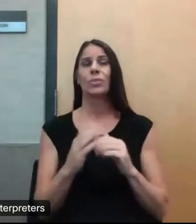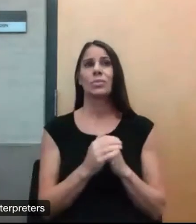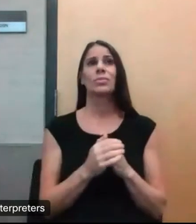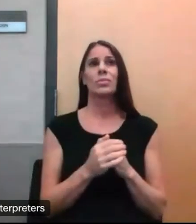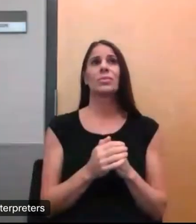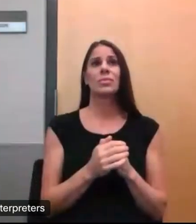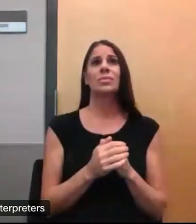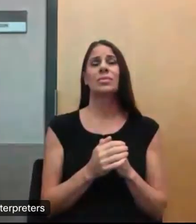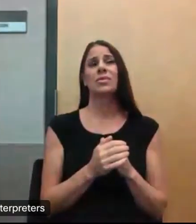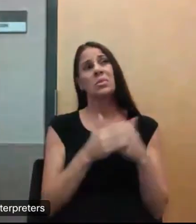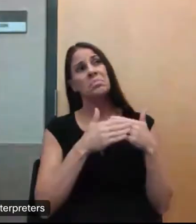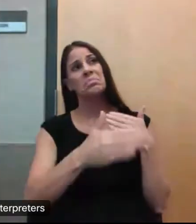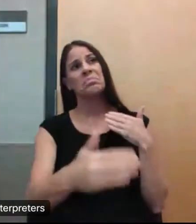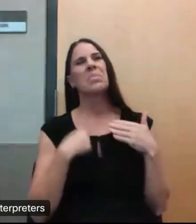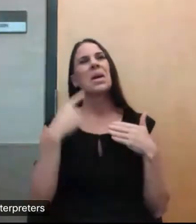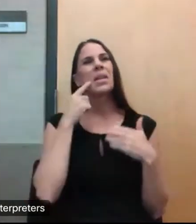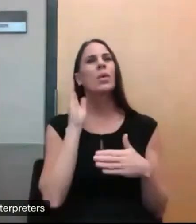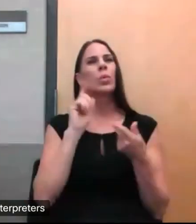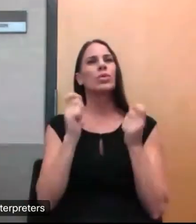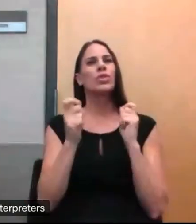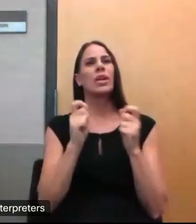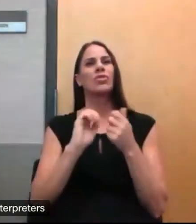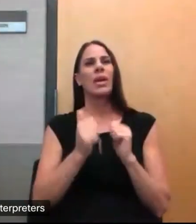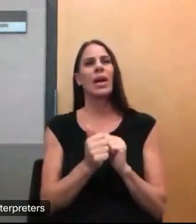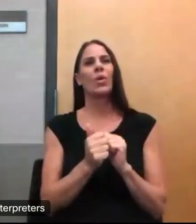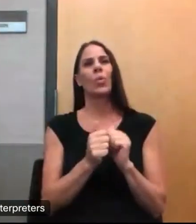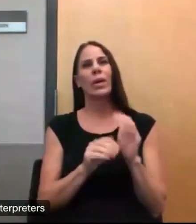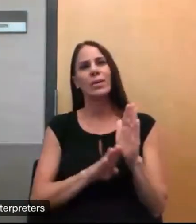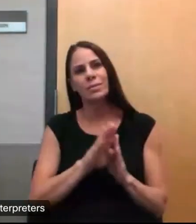forward. I think we're going to change how we foster some of those relationships.